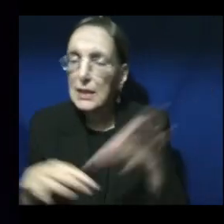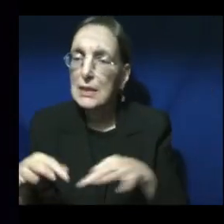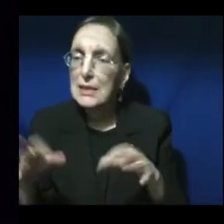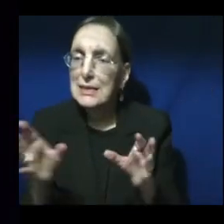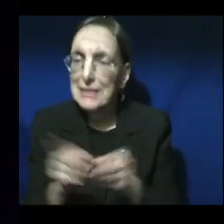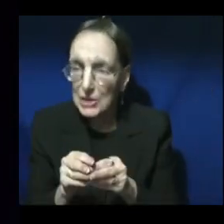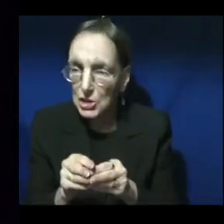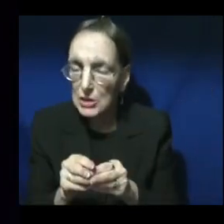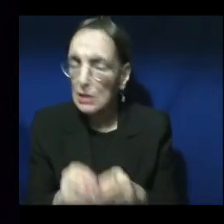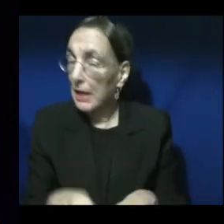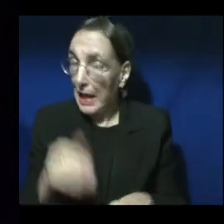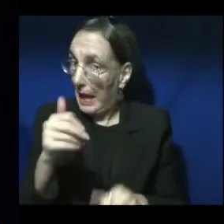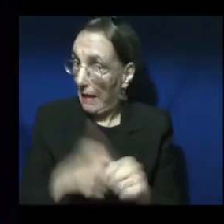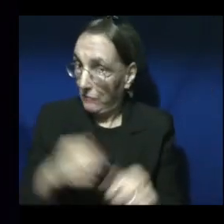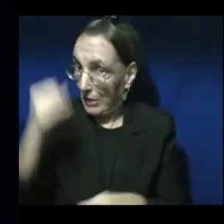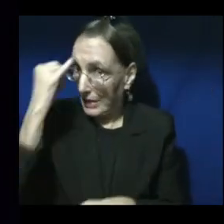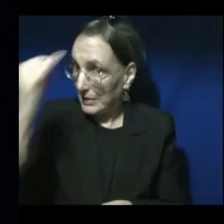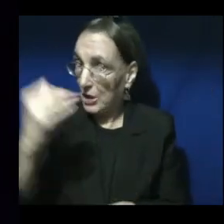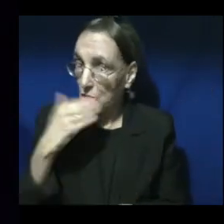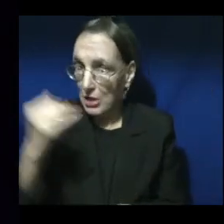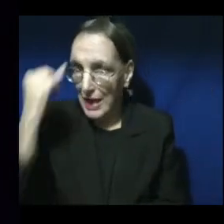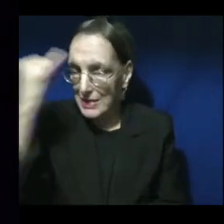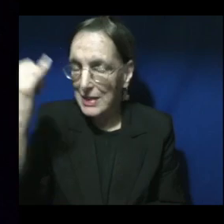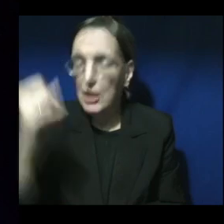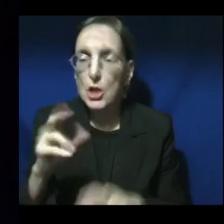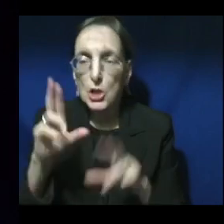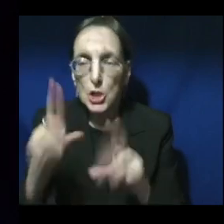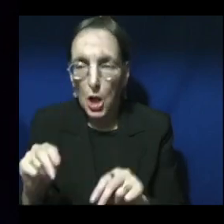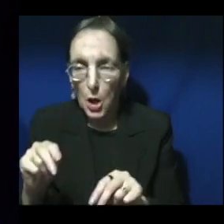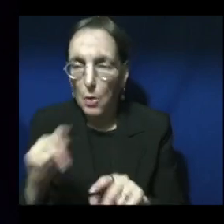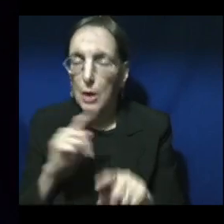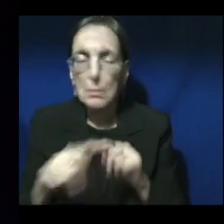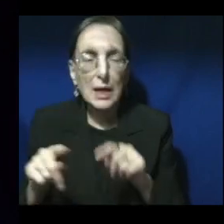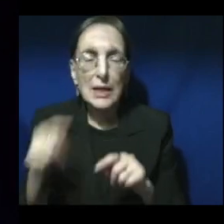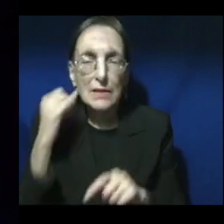least considering those possibilities, we’re much more likely to come up with creative solutions,